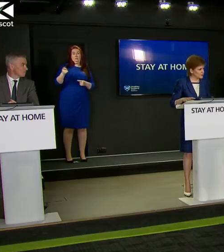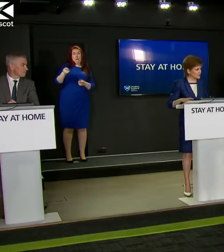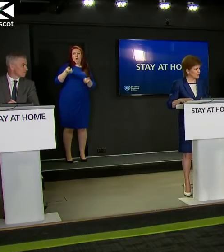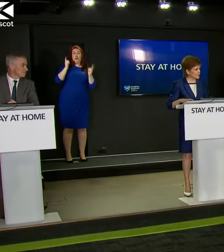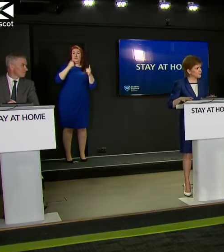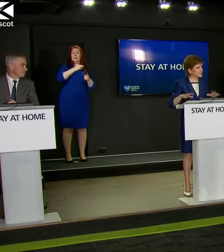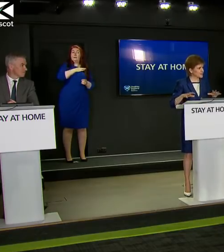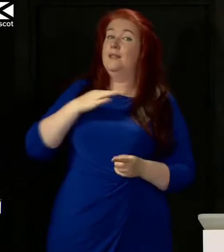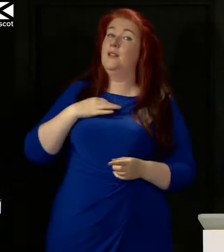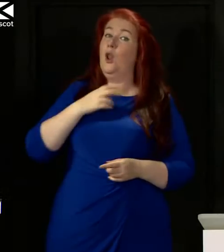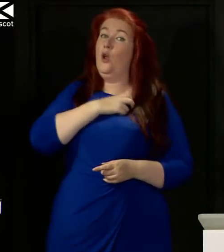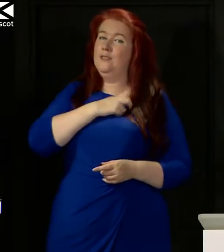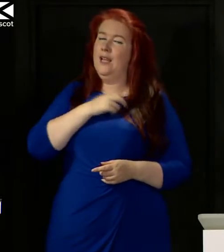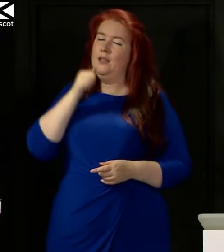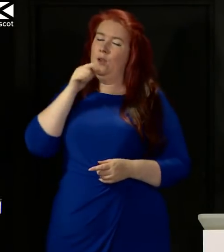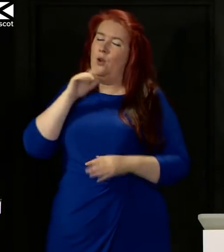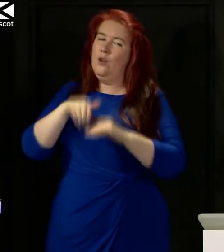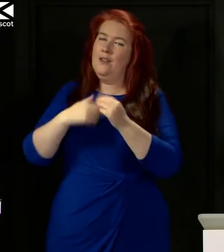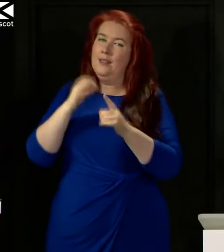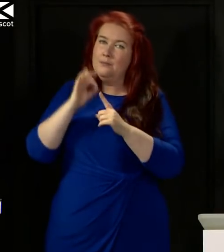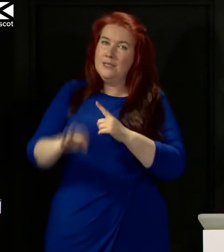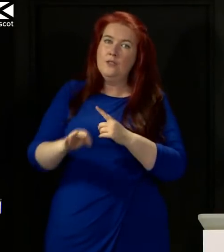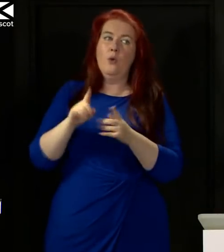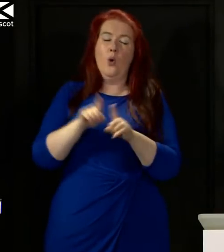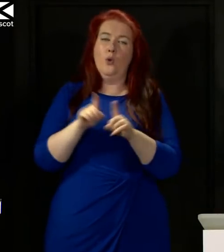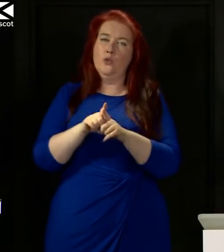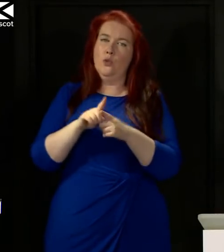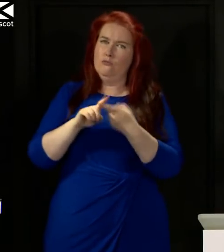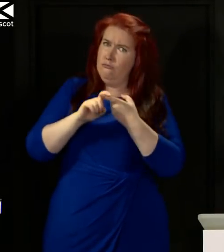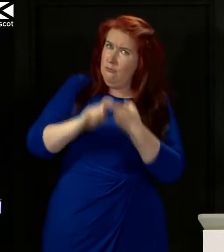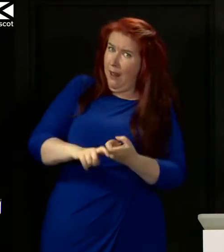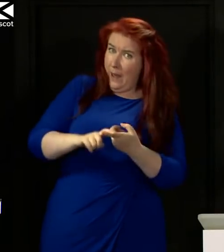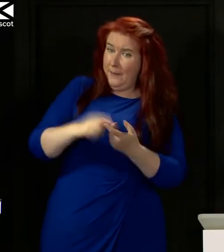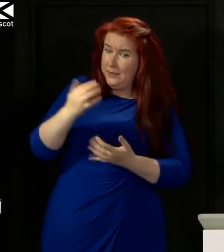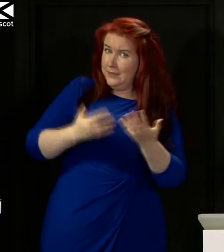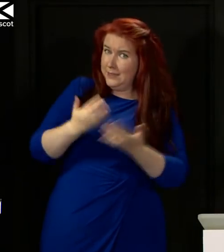just about the precision, but about the reliability of the estimate that you've given. And don't